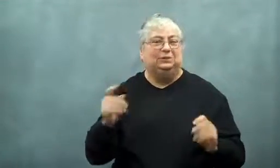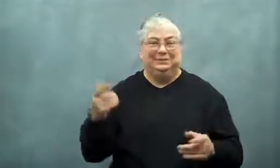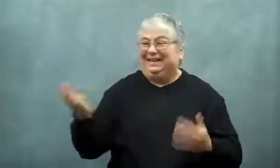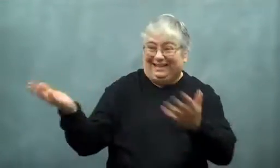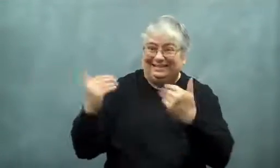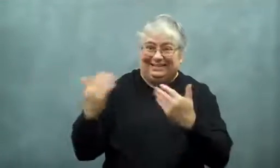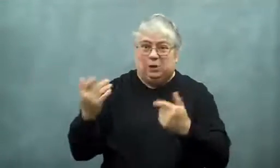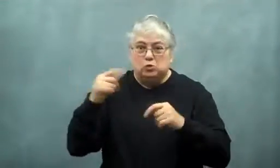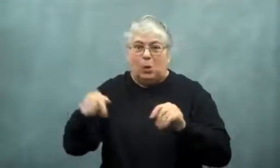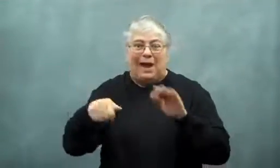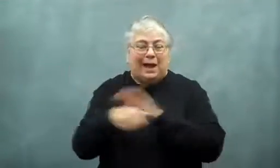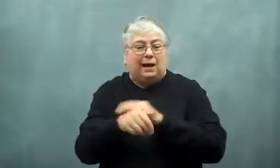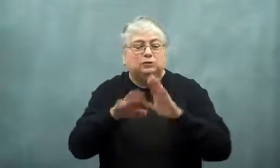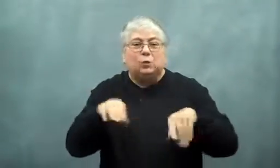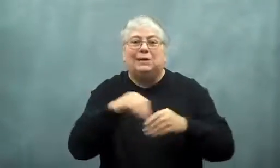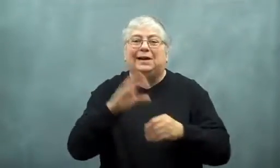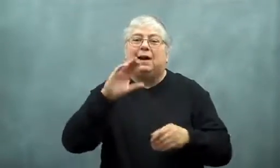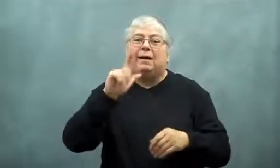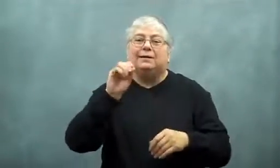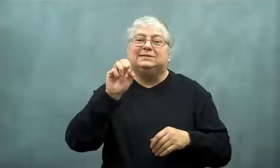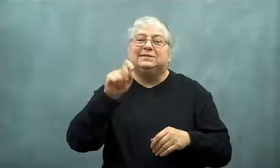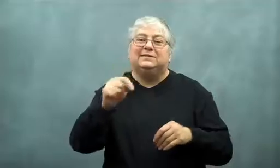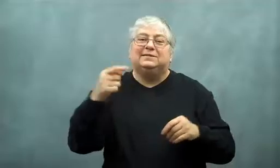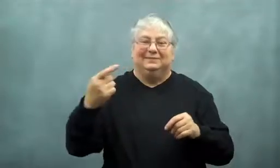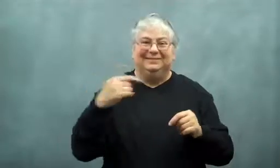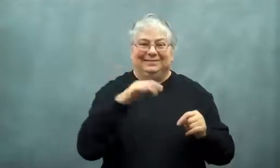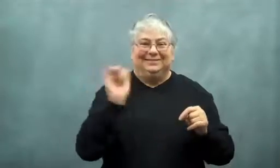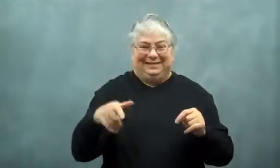She tried to hide the children in a closet.